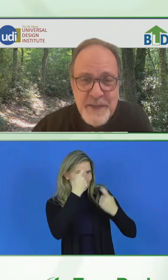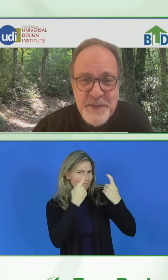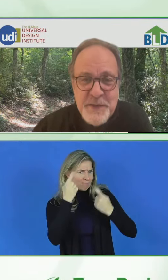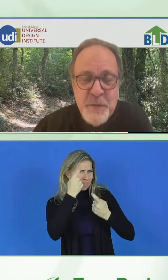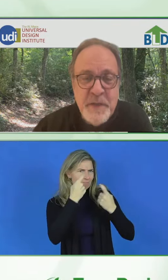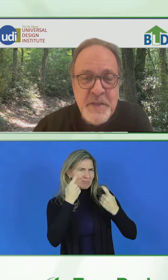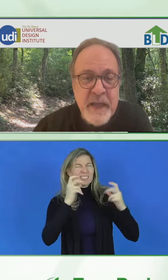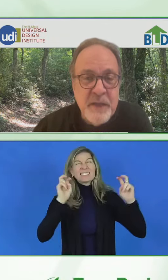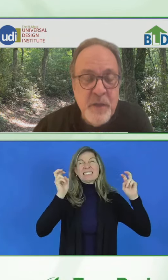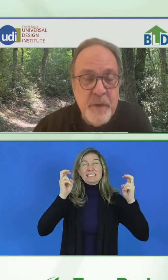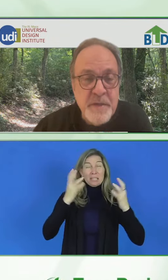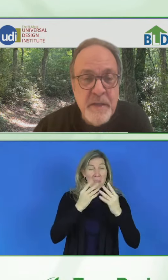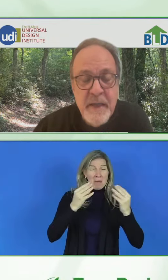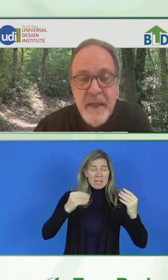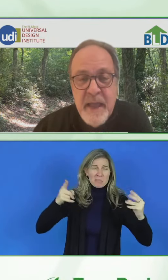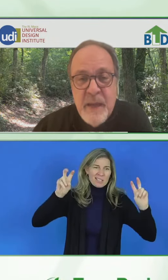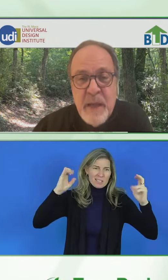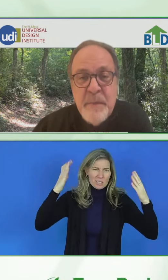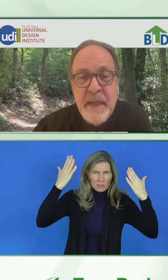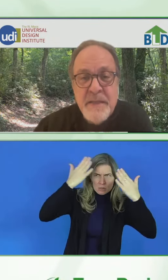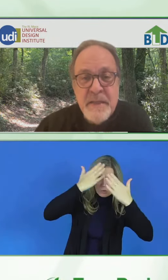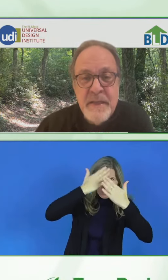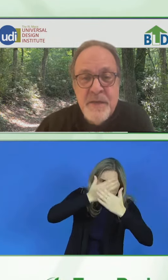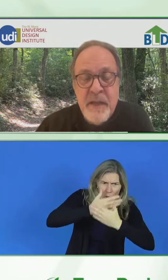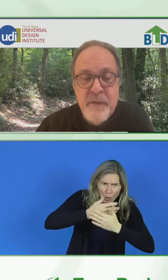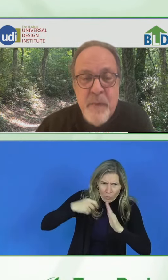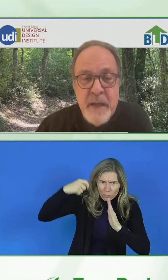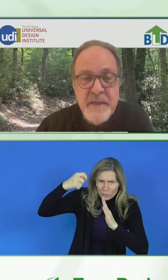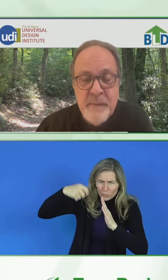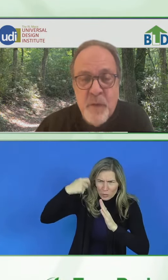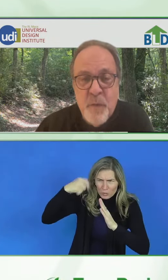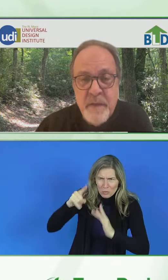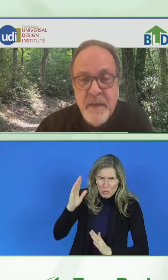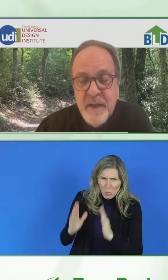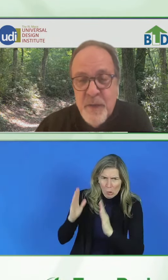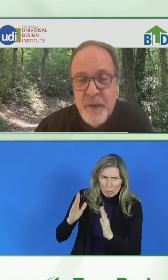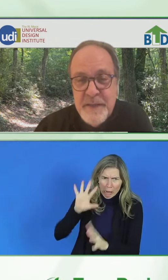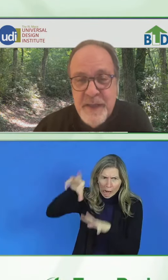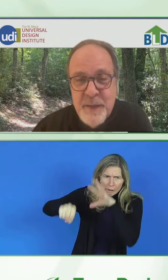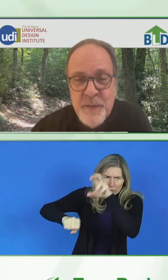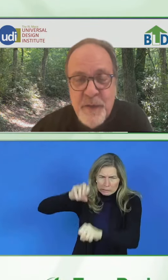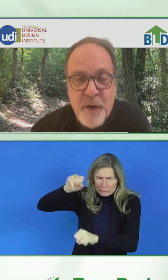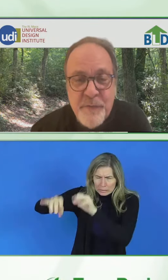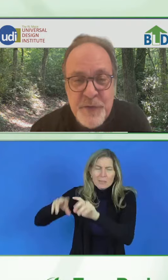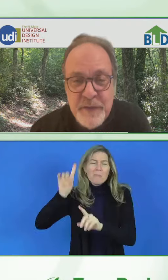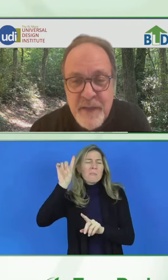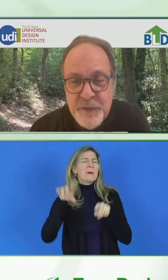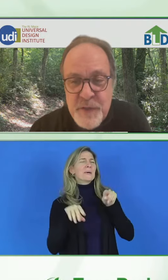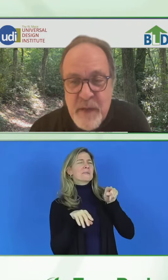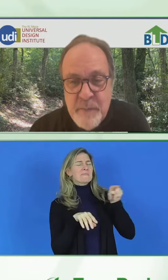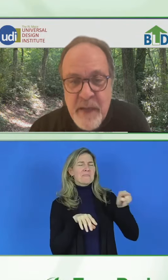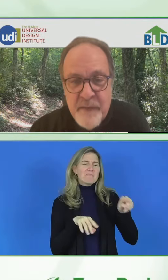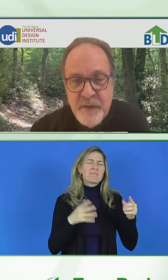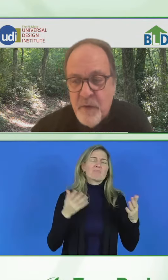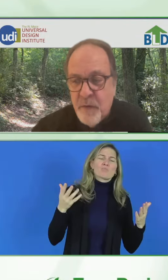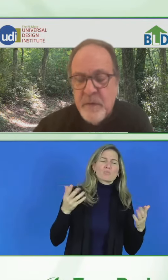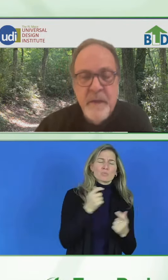This is one that is slightly humorous and we get this into a mindset about what artificial intelligence may be having to hold.